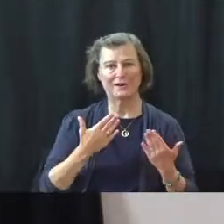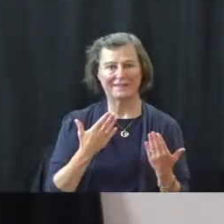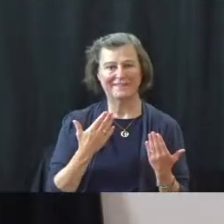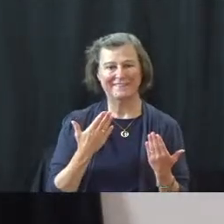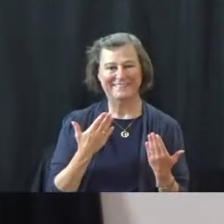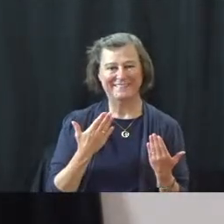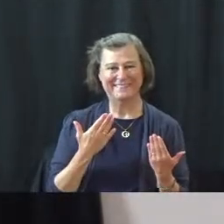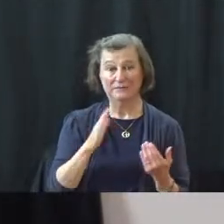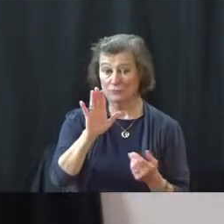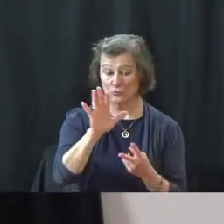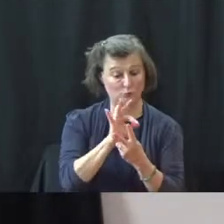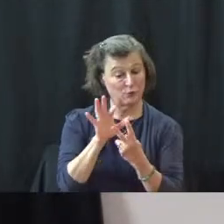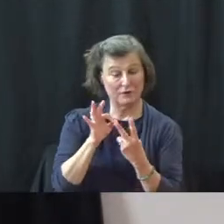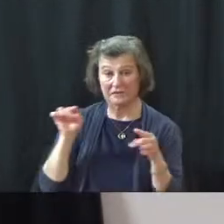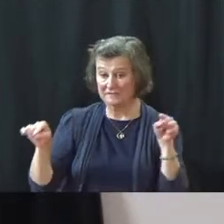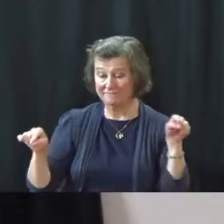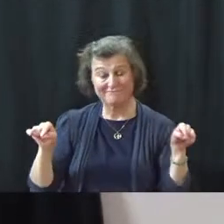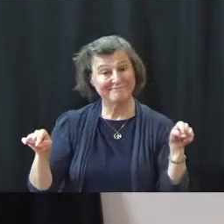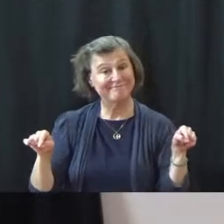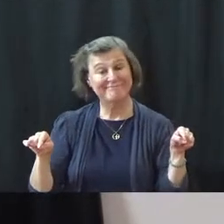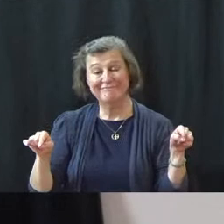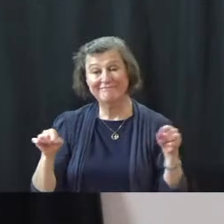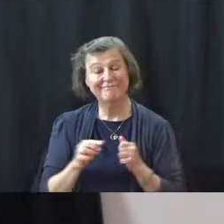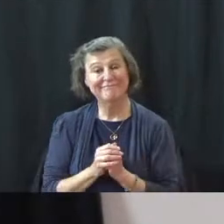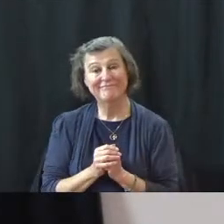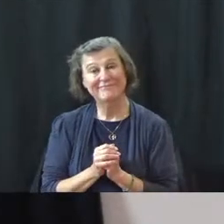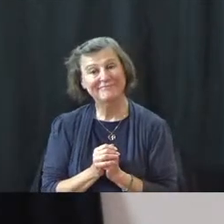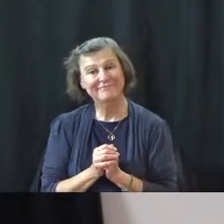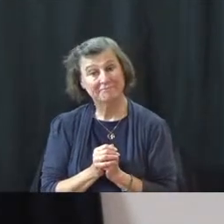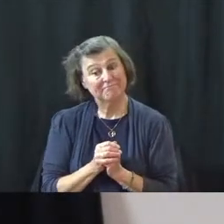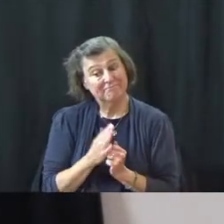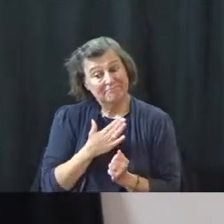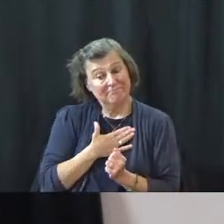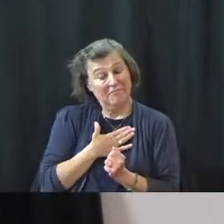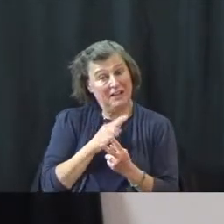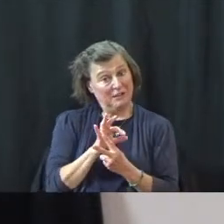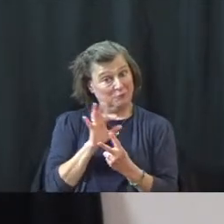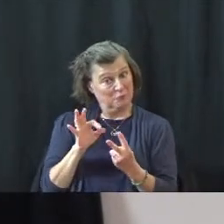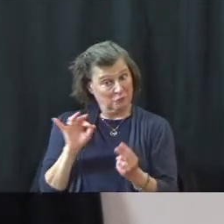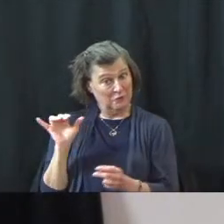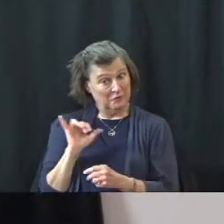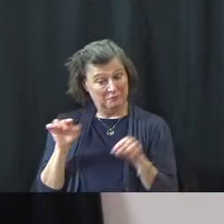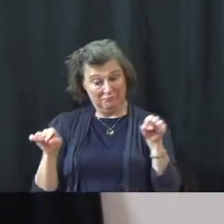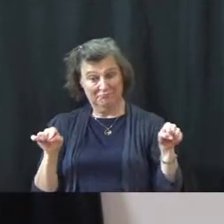It's your choice. It's my choice.